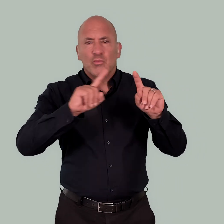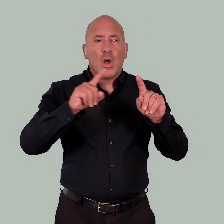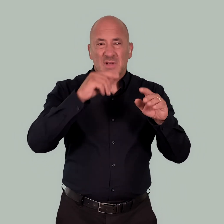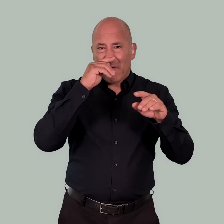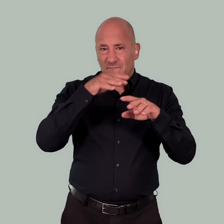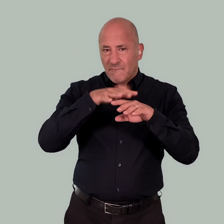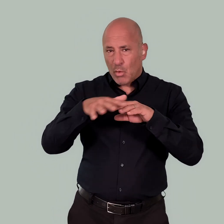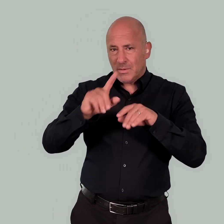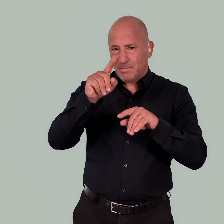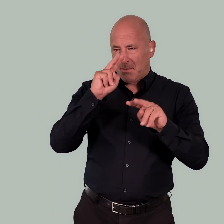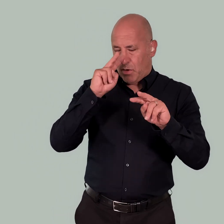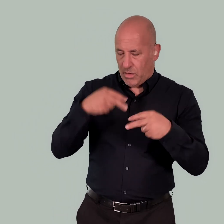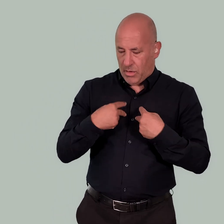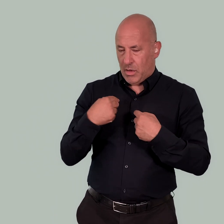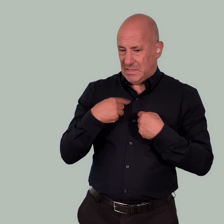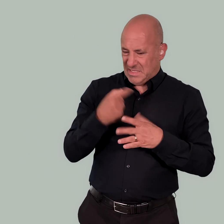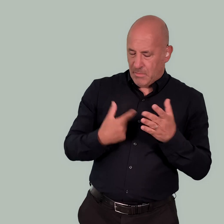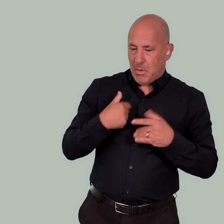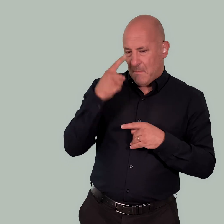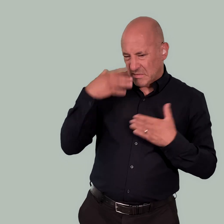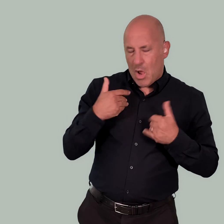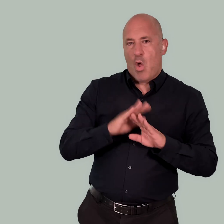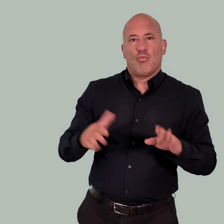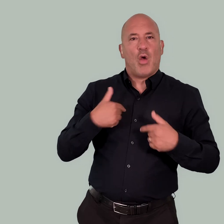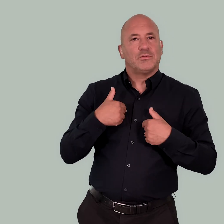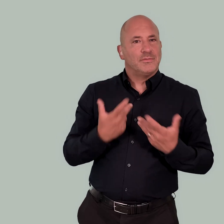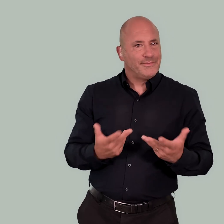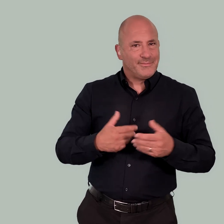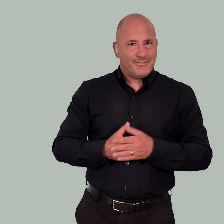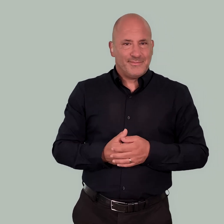could influence how people perceive themselves.